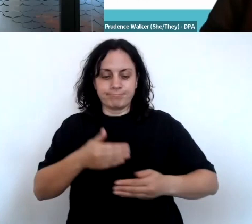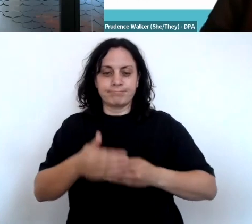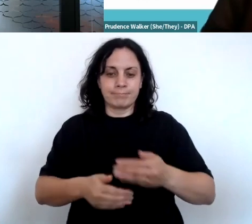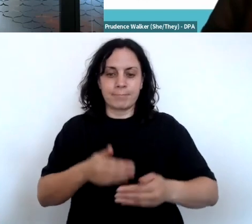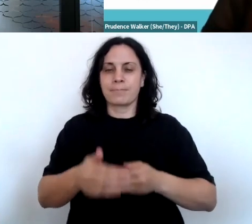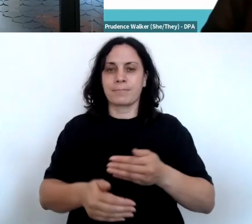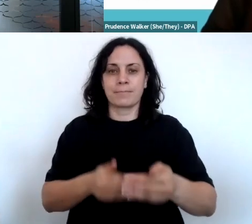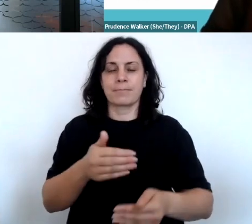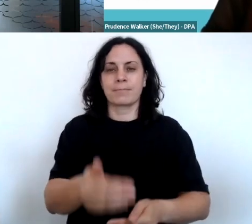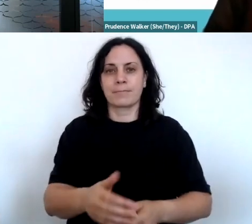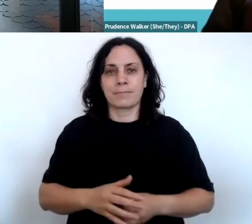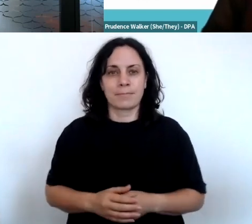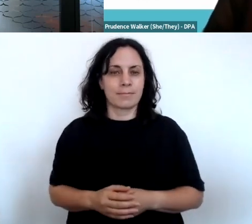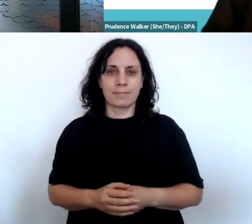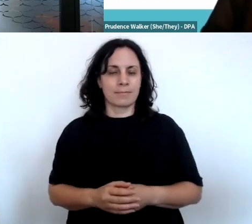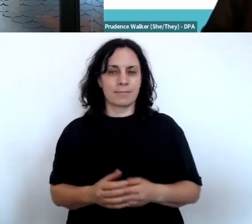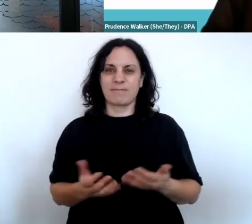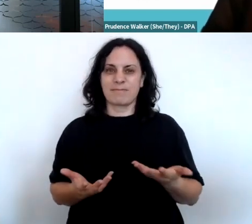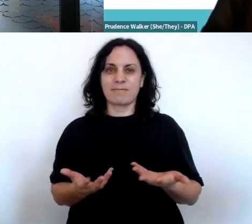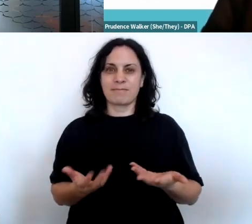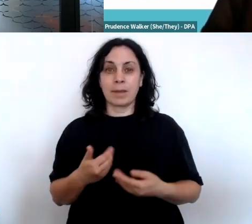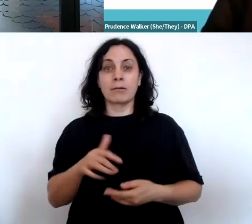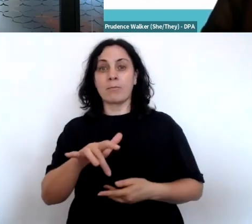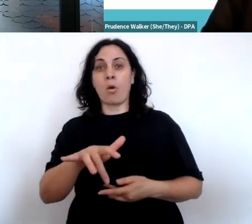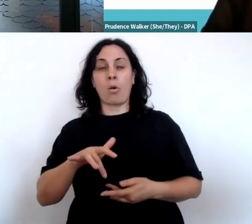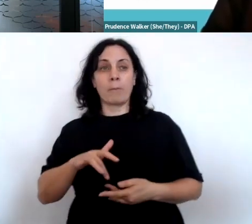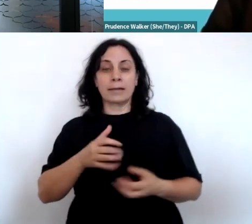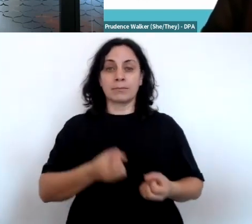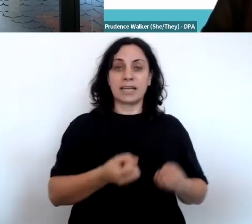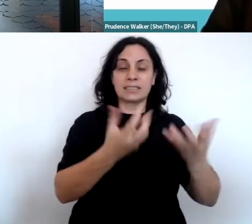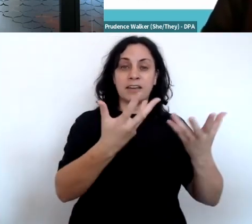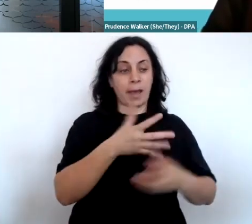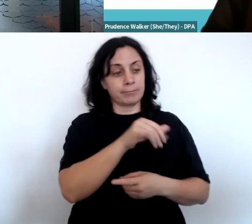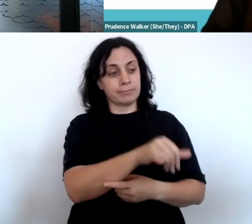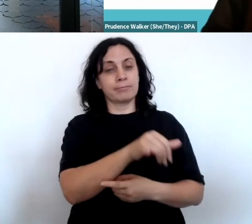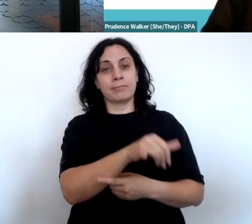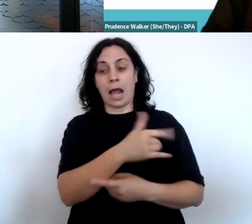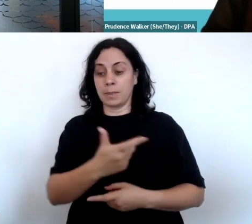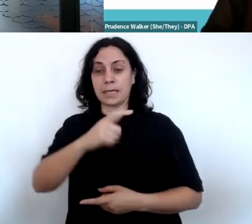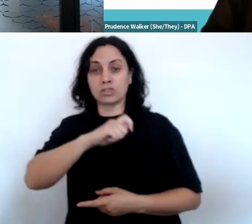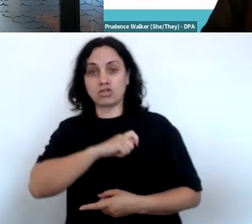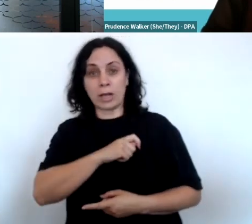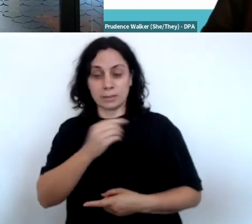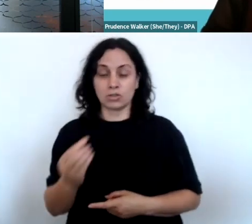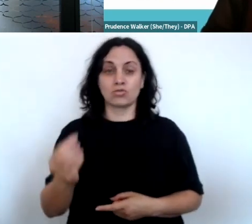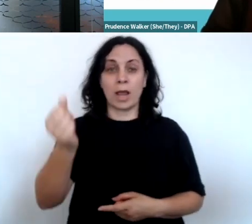going to automatically trust systems are we when we’ve been let down by systems for so long.